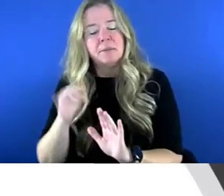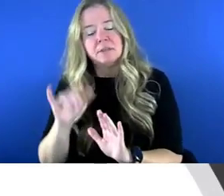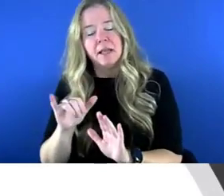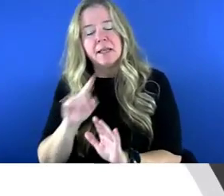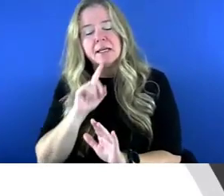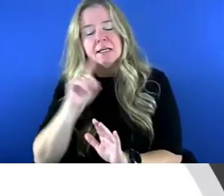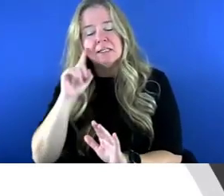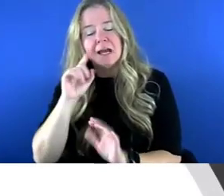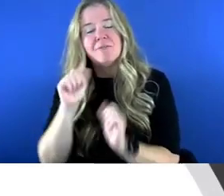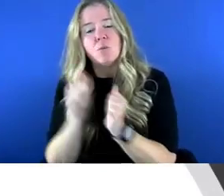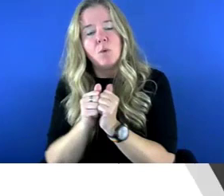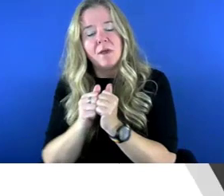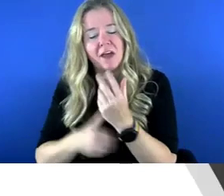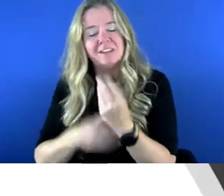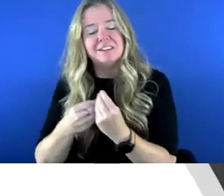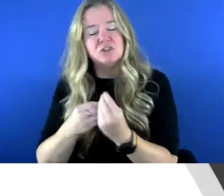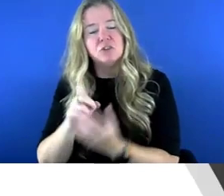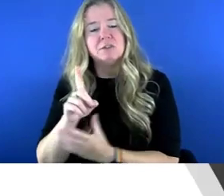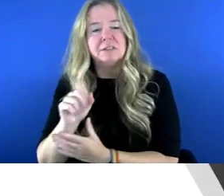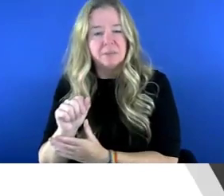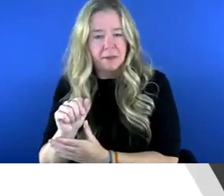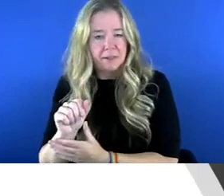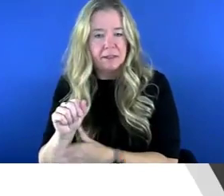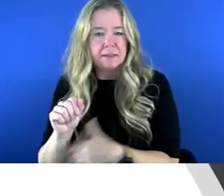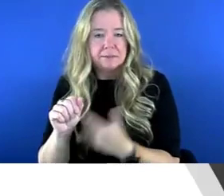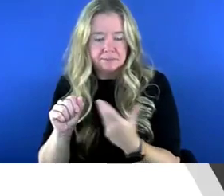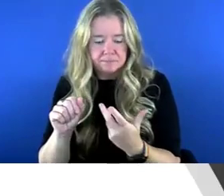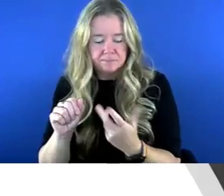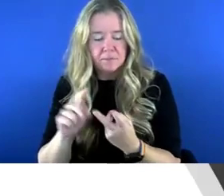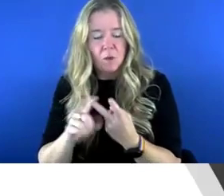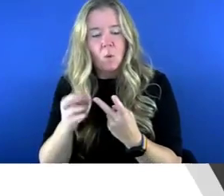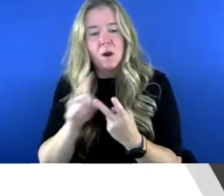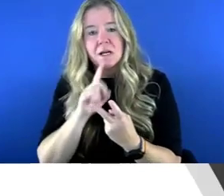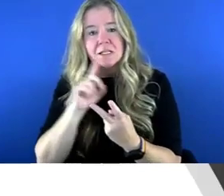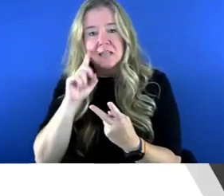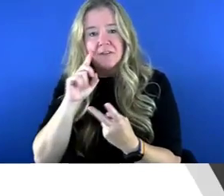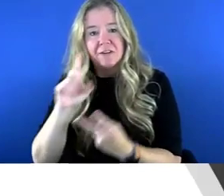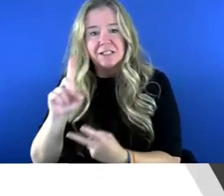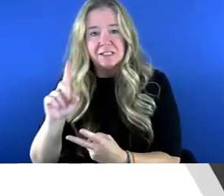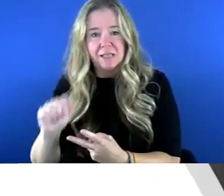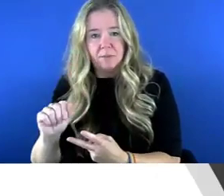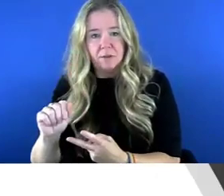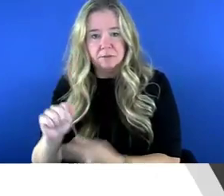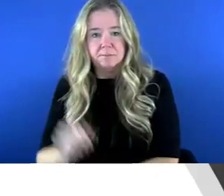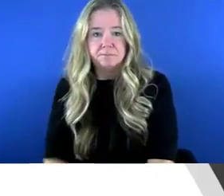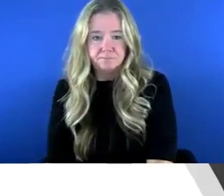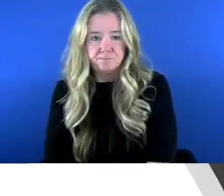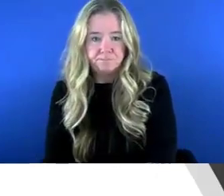with additional disabilities or deaf disabled.